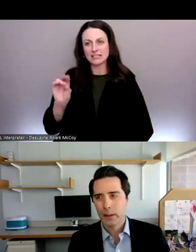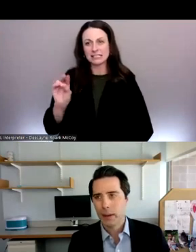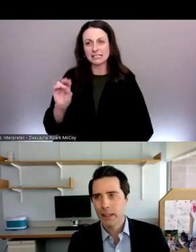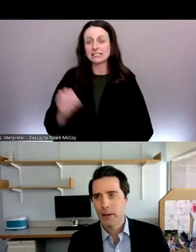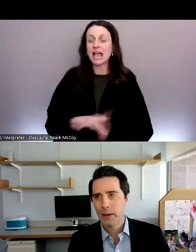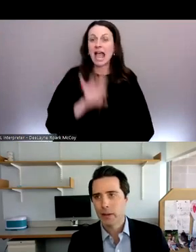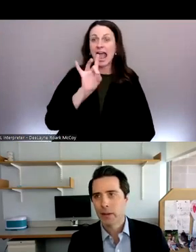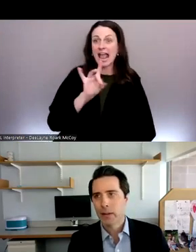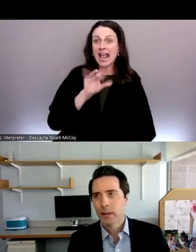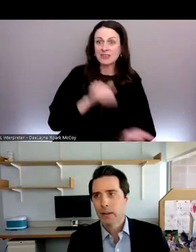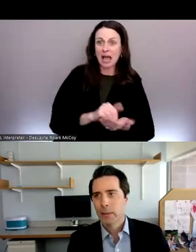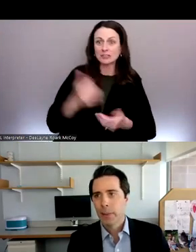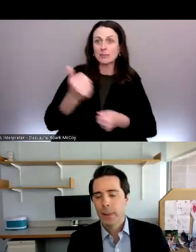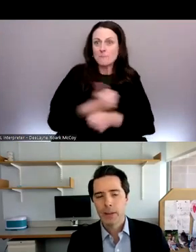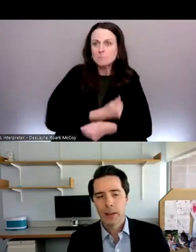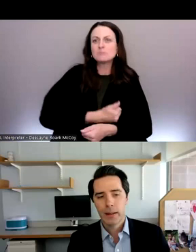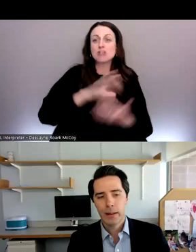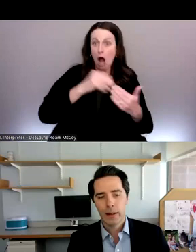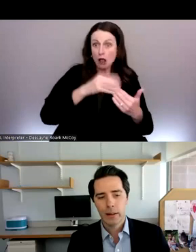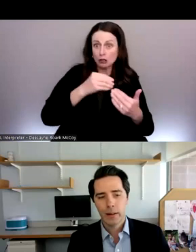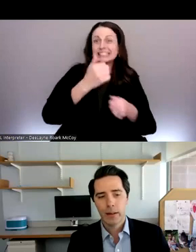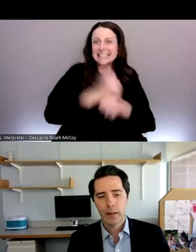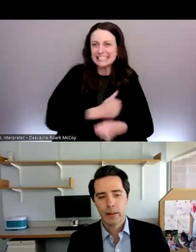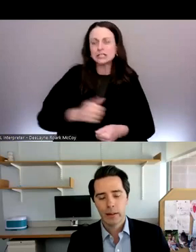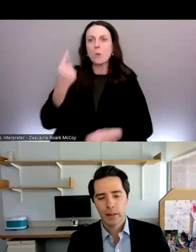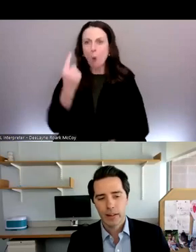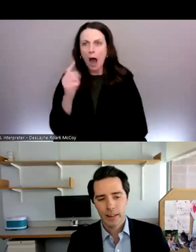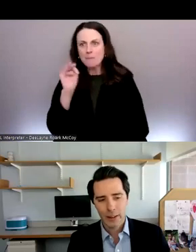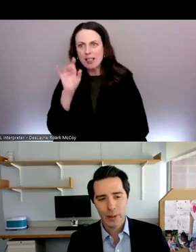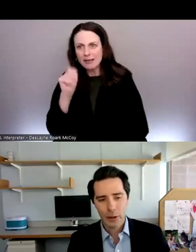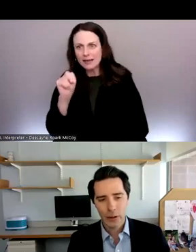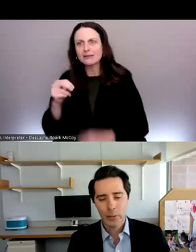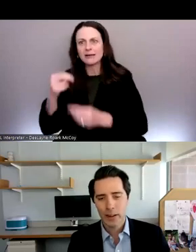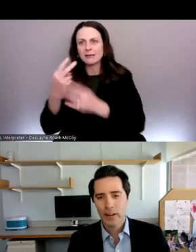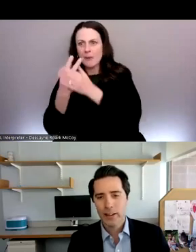million base pairs